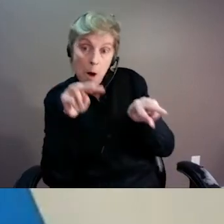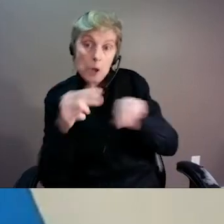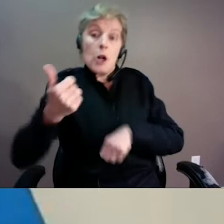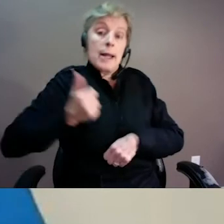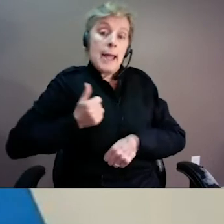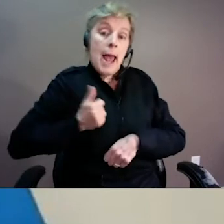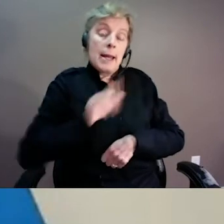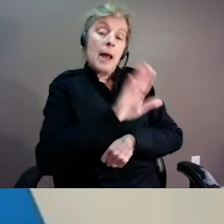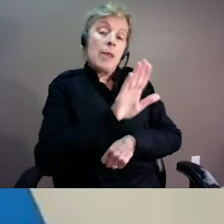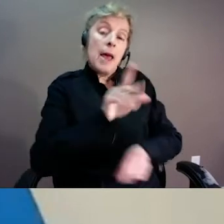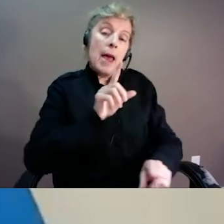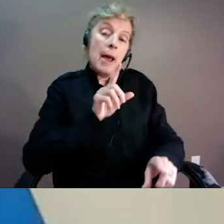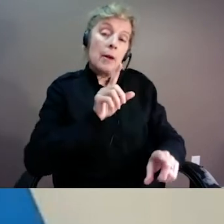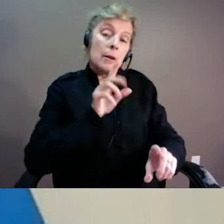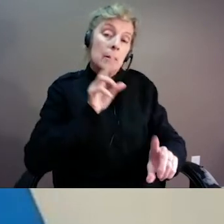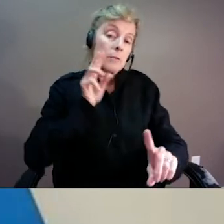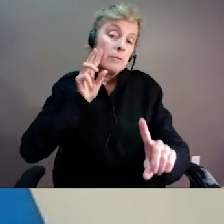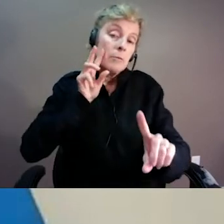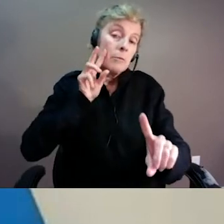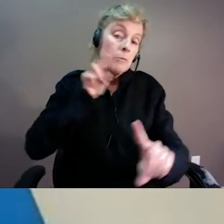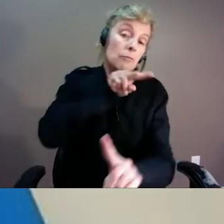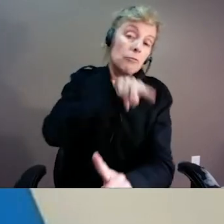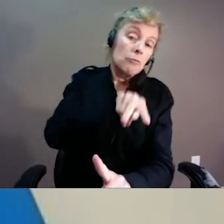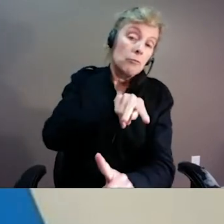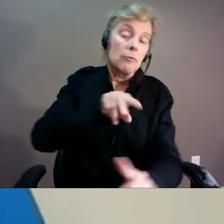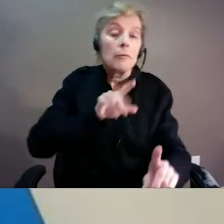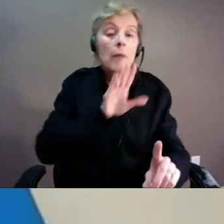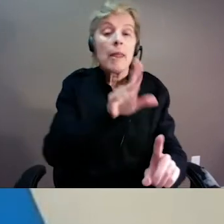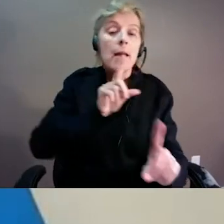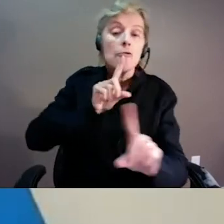Because one of the things we're clearly doing is we're also increasing the capacity globally